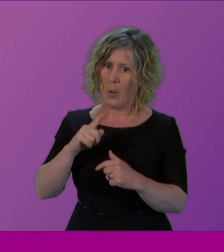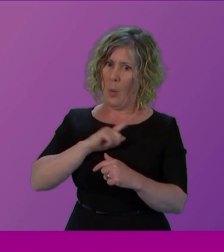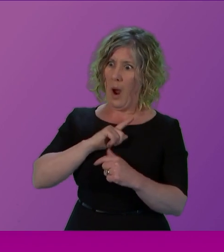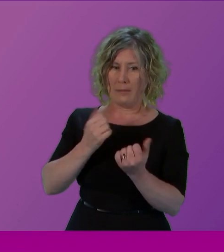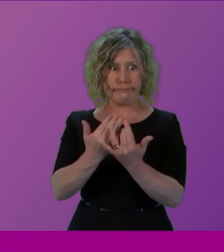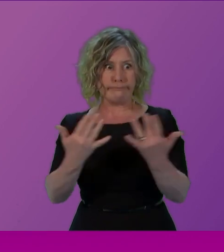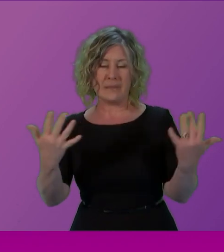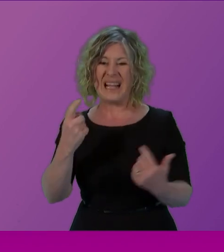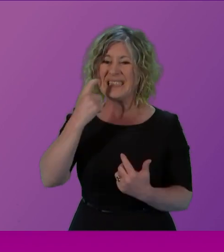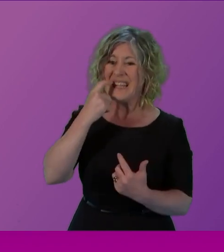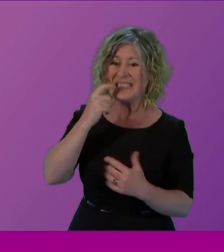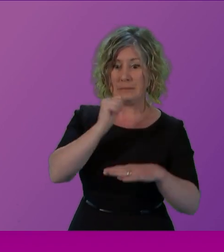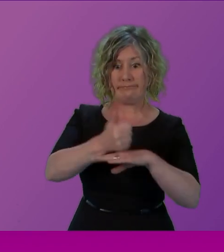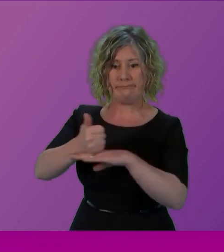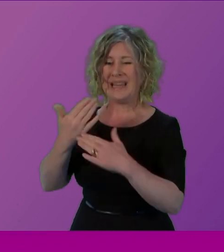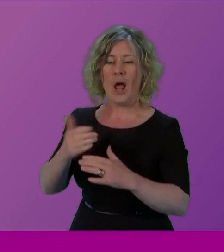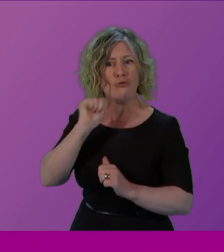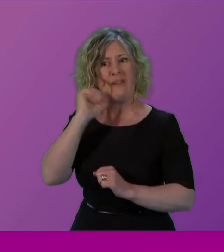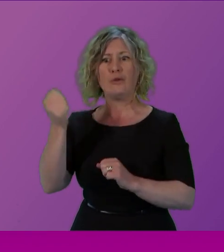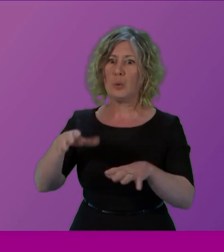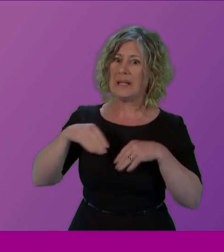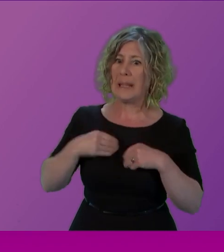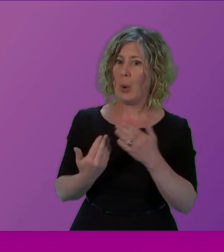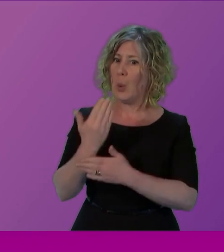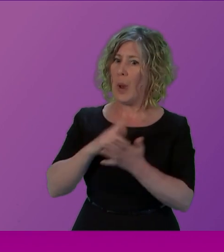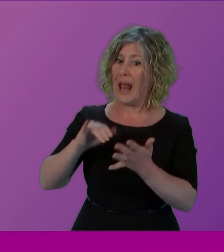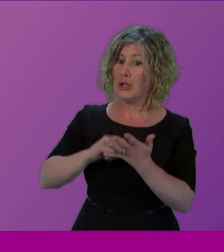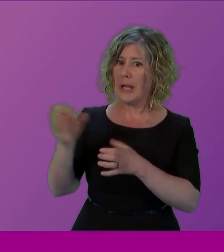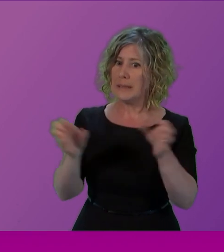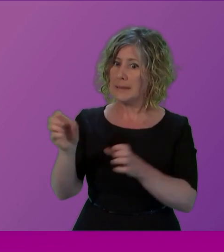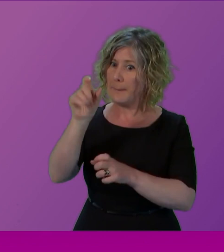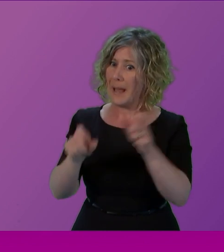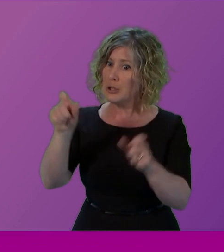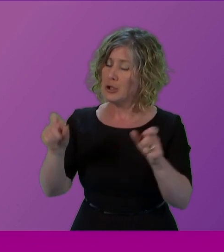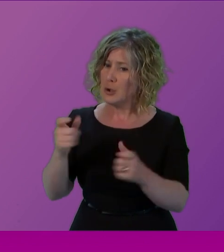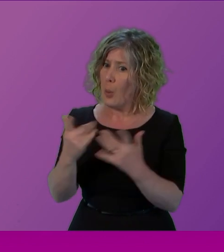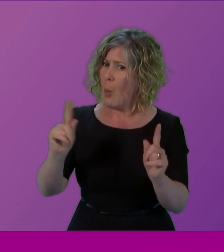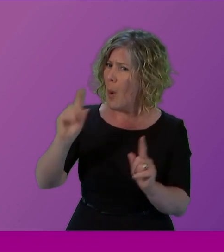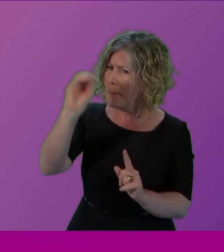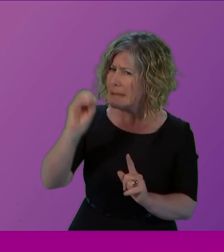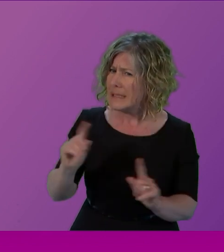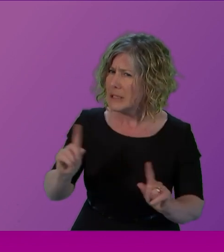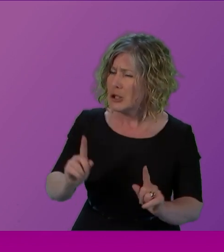to take new NHS patients? I do not have that figure immediately to hand, but I can provide it to the member.